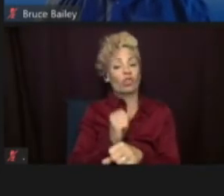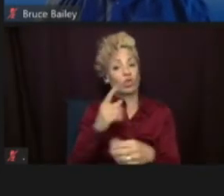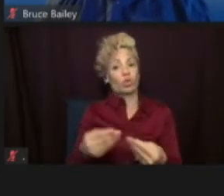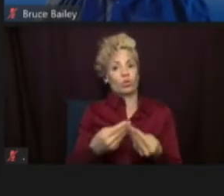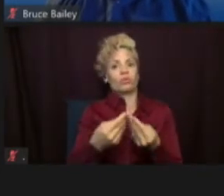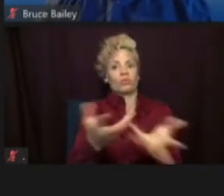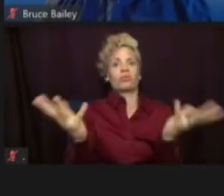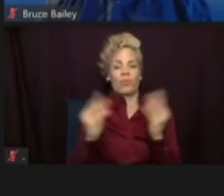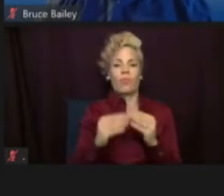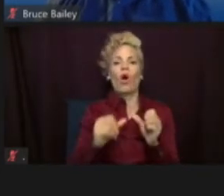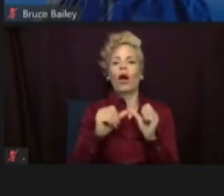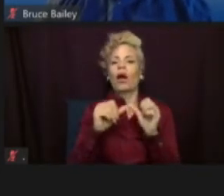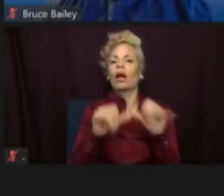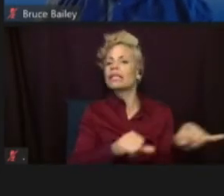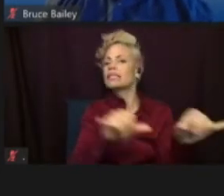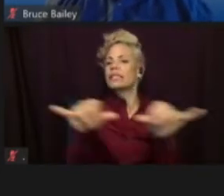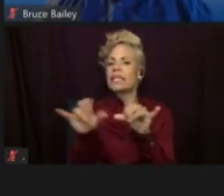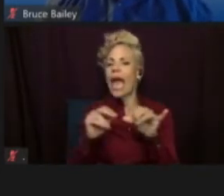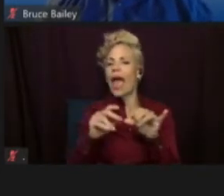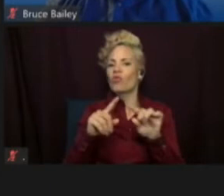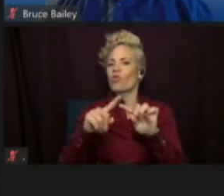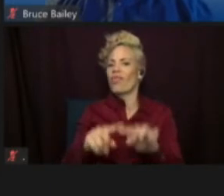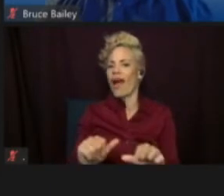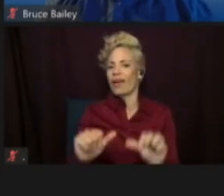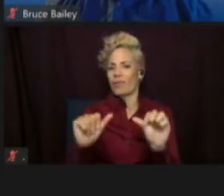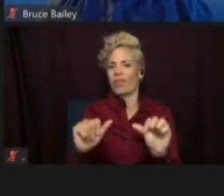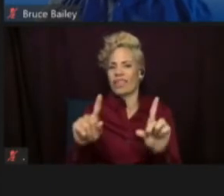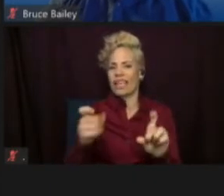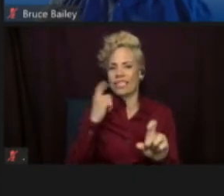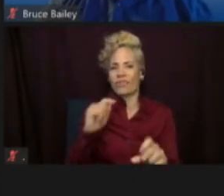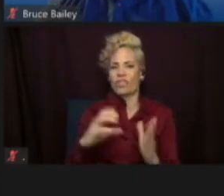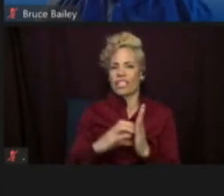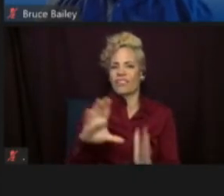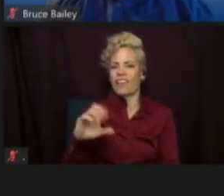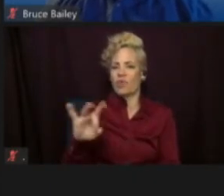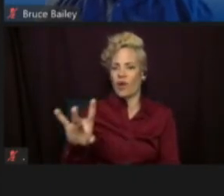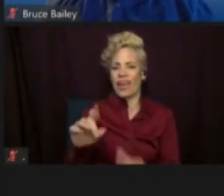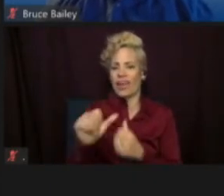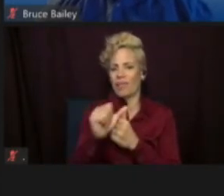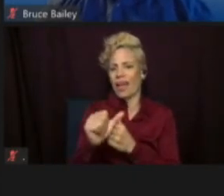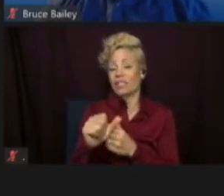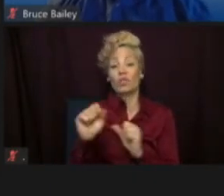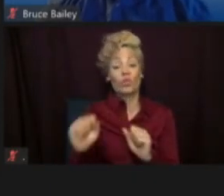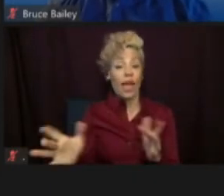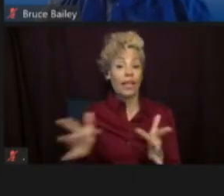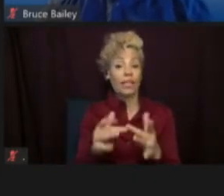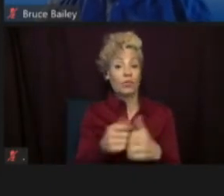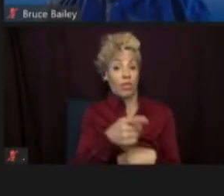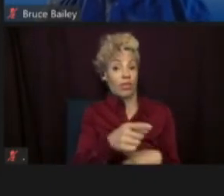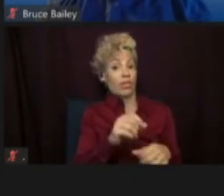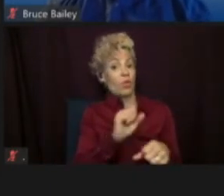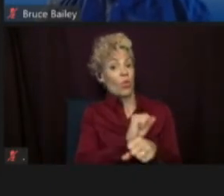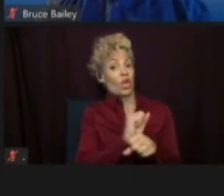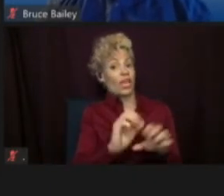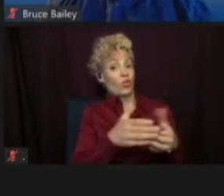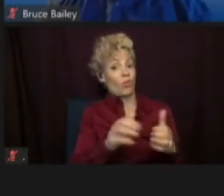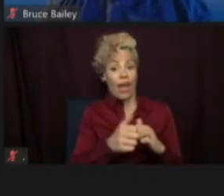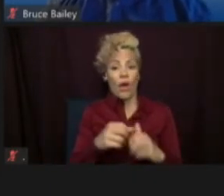for Section 508 conformance. You can get in touch with the baseline working group either on GitHub or by email,